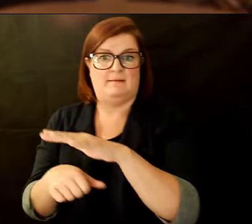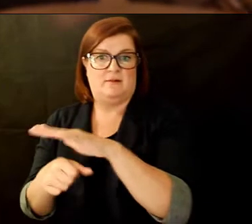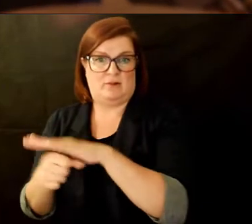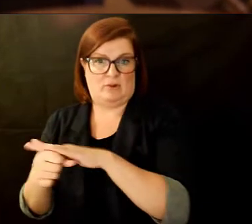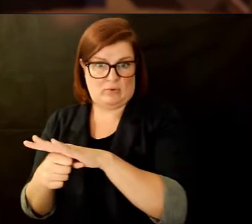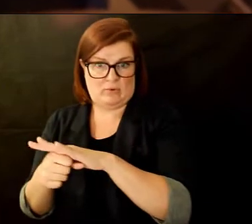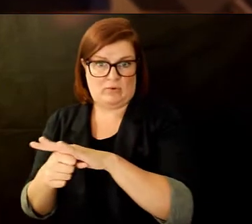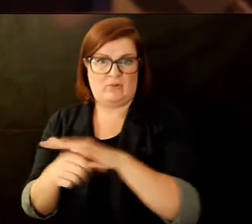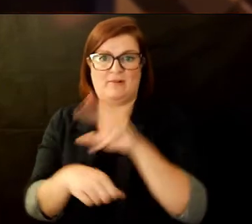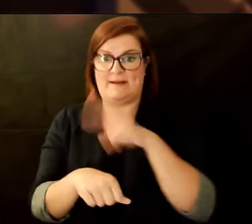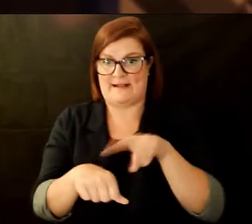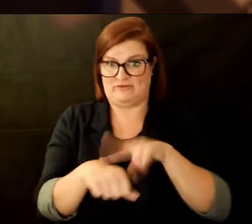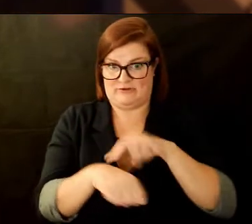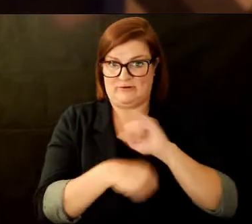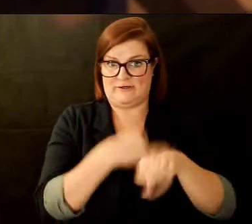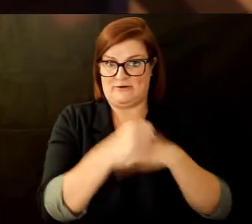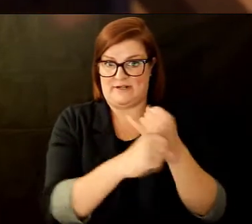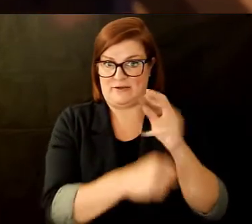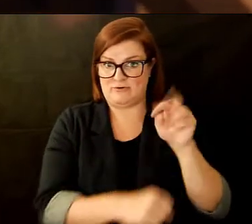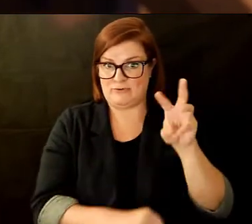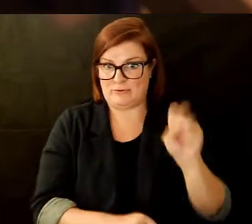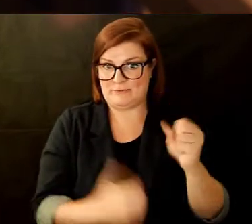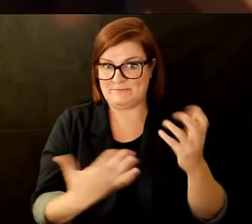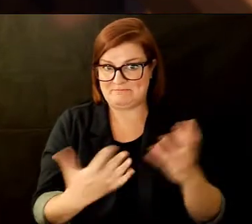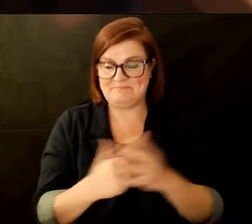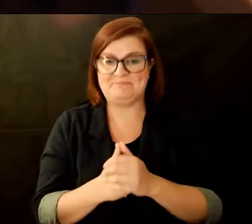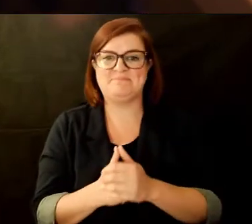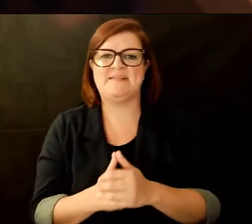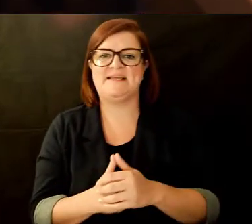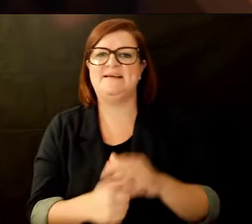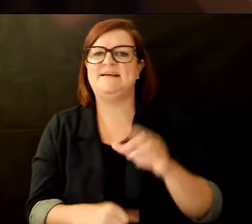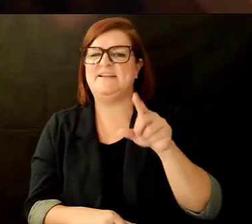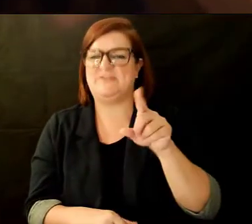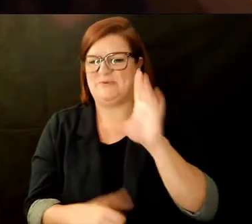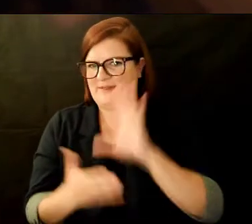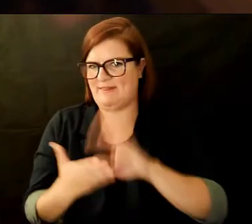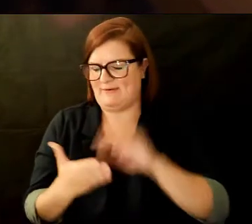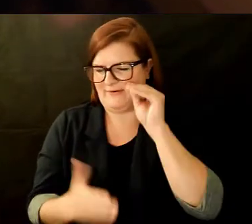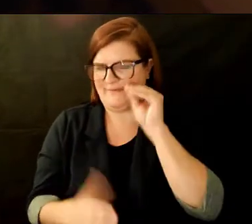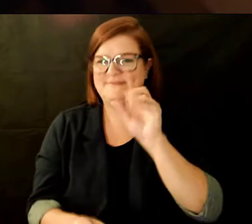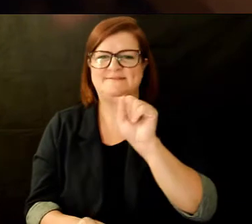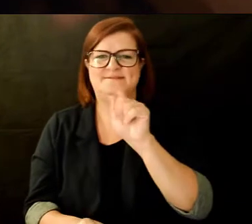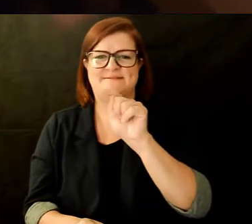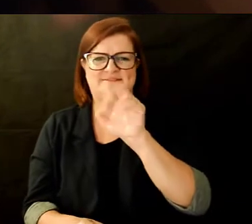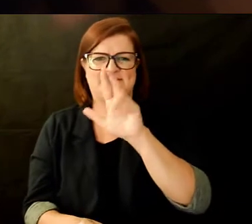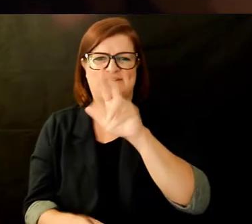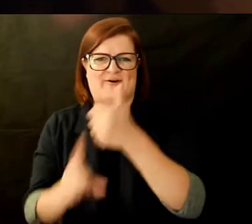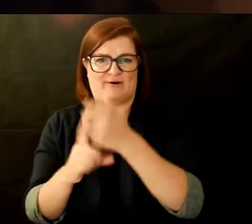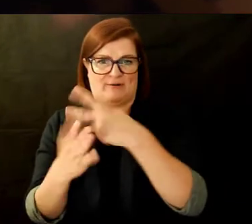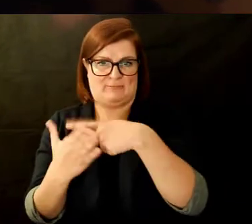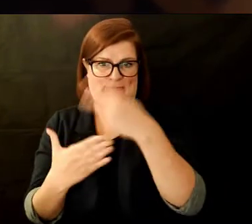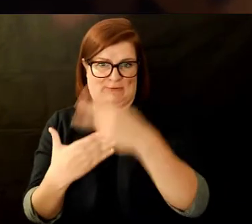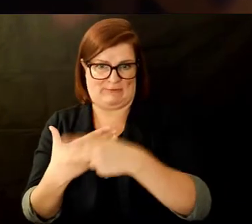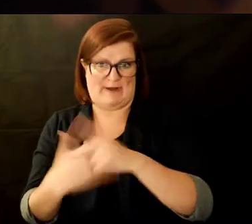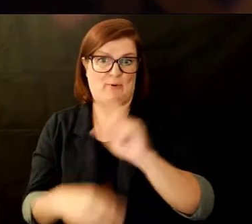or even international news. Now as we will hear shortly, STAR is a program in which mental health clinicians and EMT